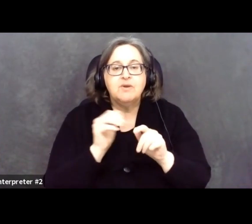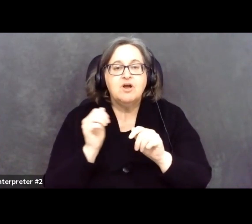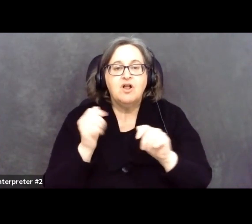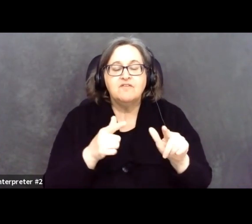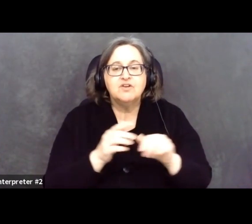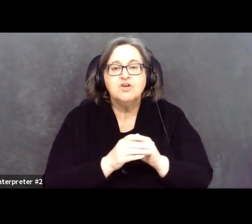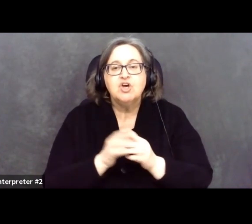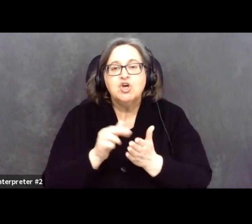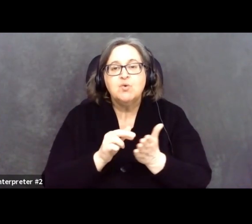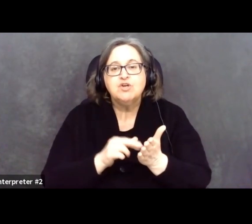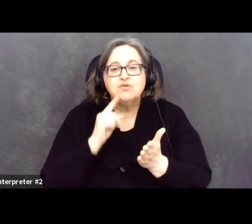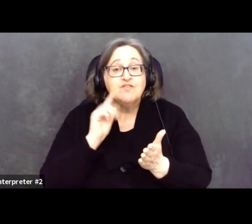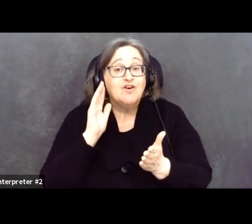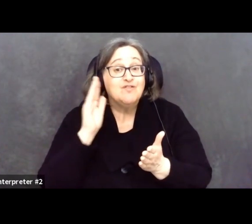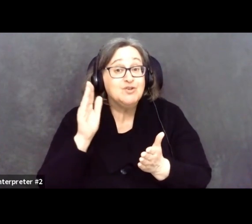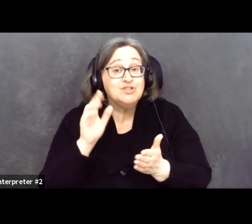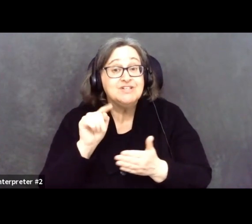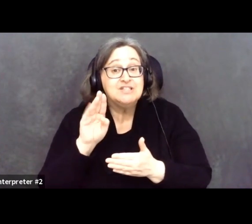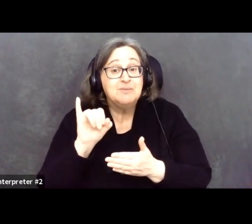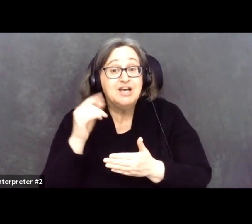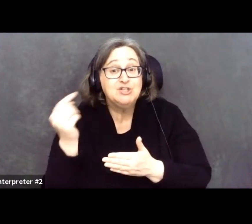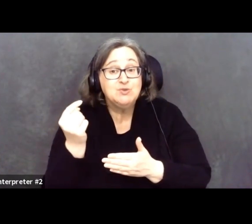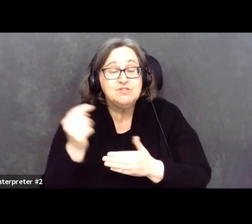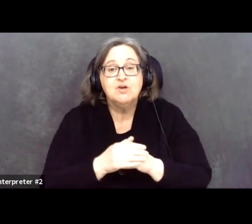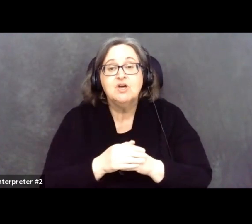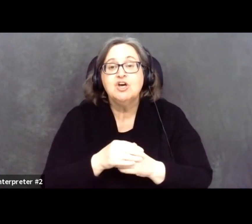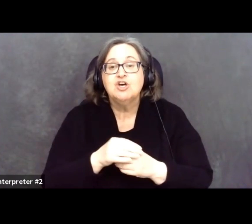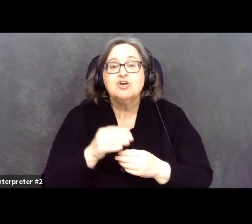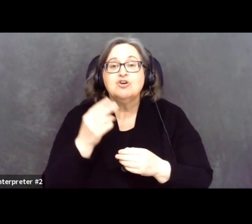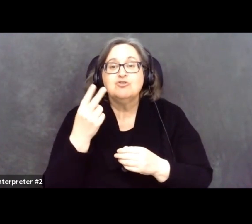register for the future of TBI sessions. There are two more remaining.